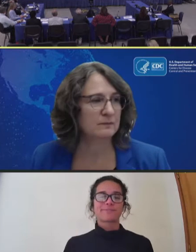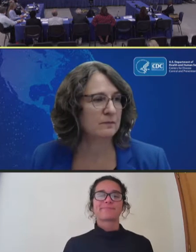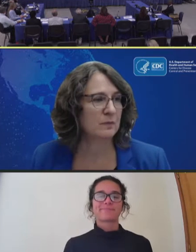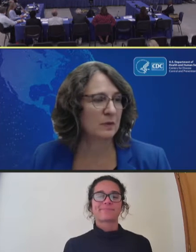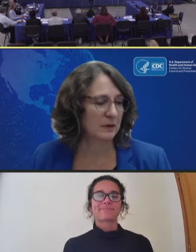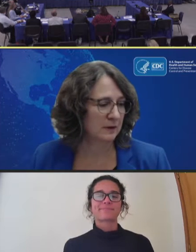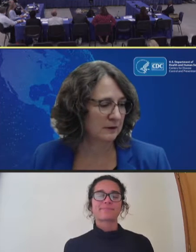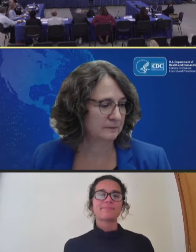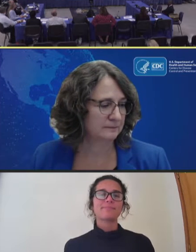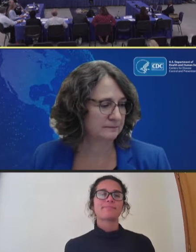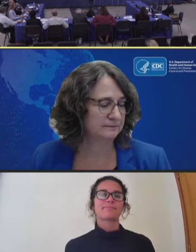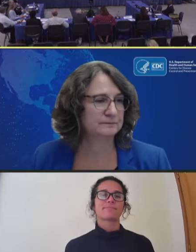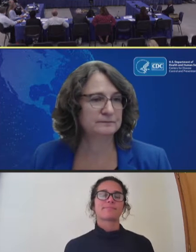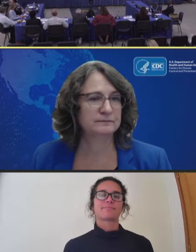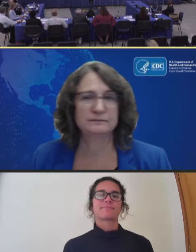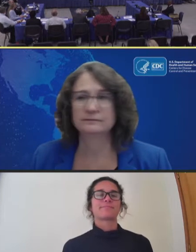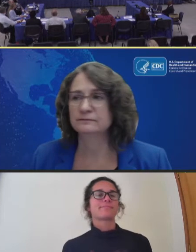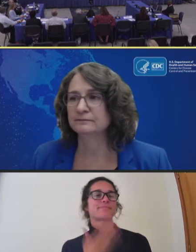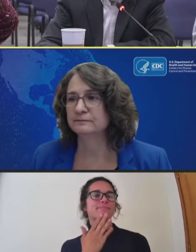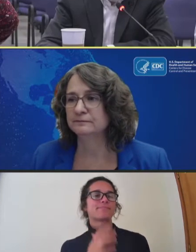Robert Hopkins: Thank you very much. Our next presenter is Dr.